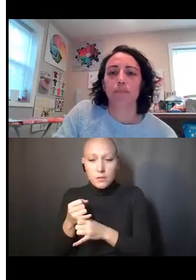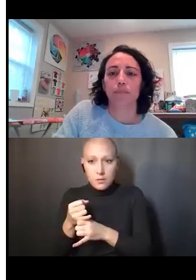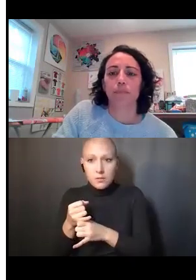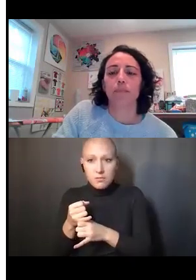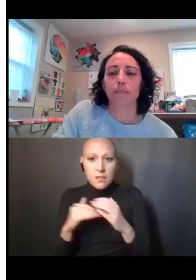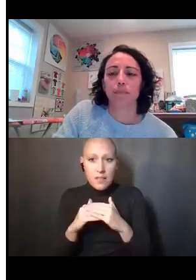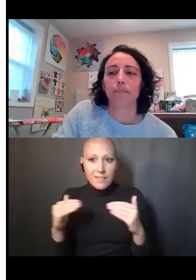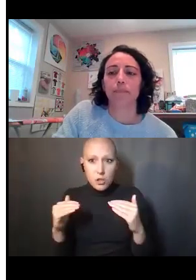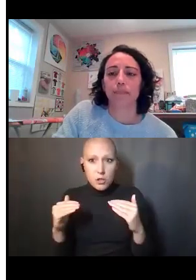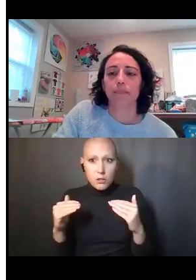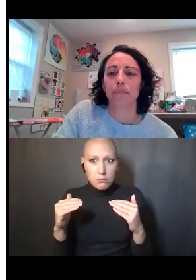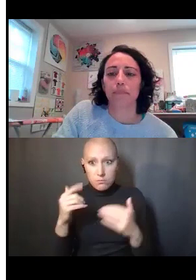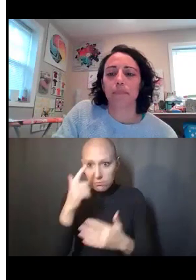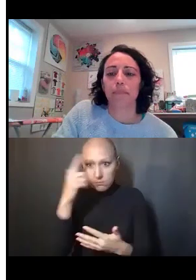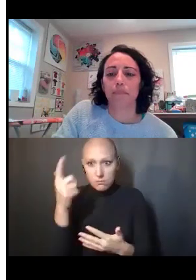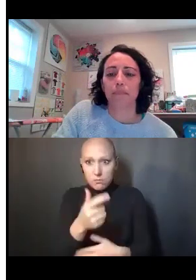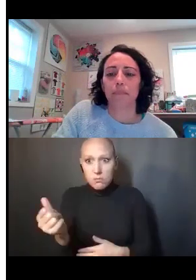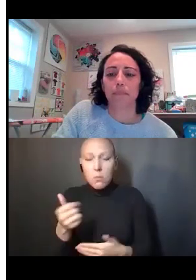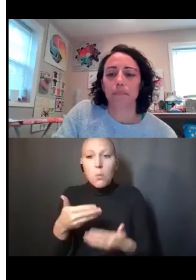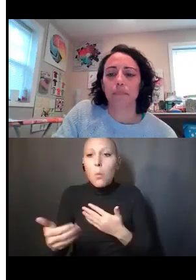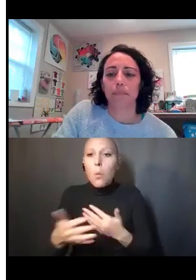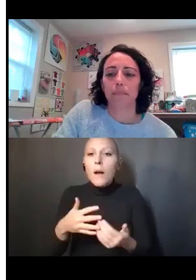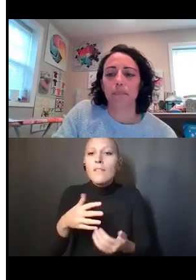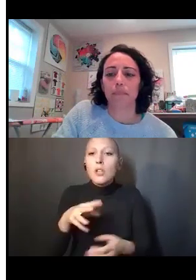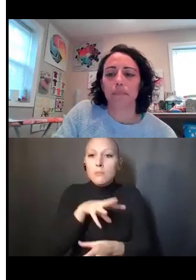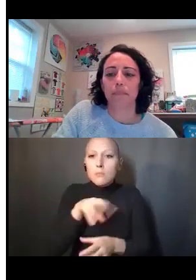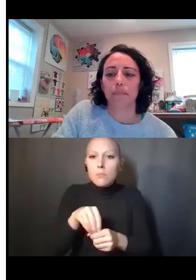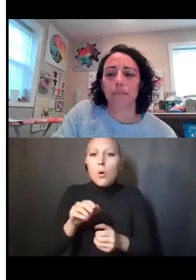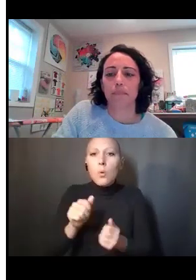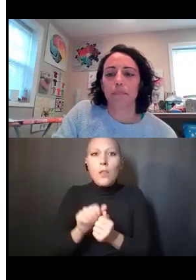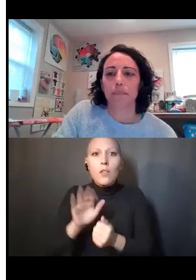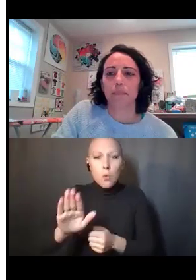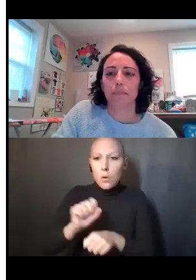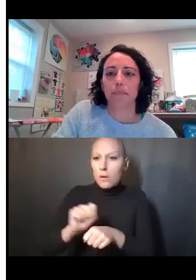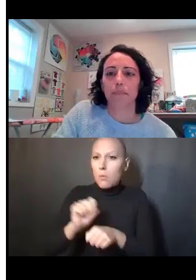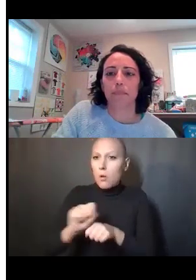Whatever is in your employment contract with the institution.